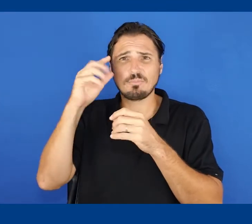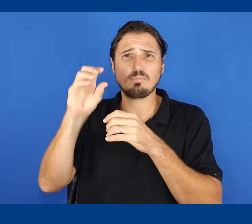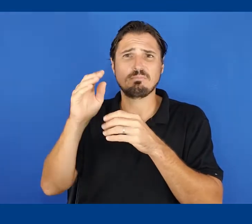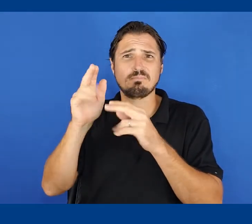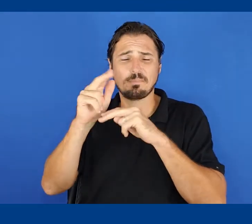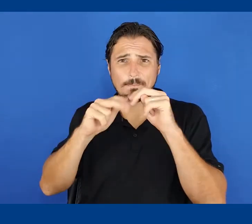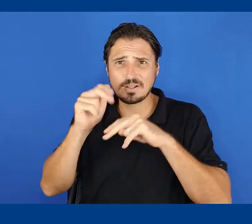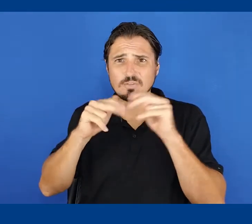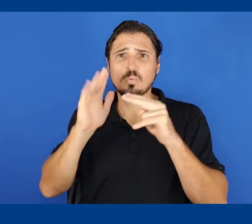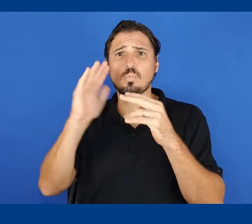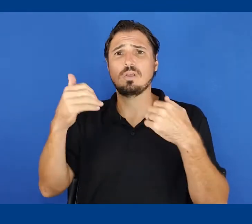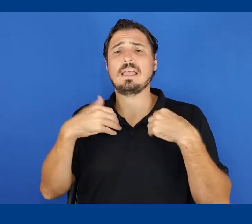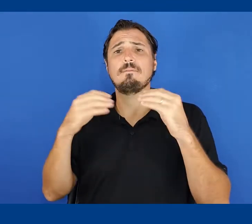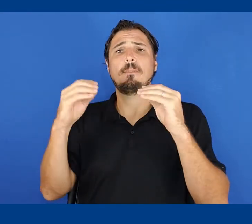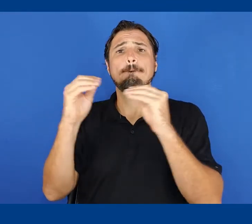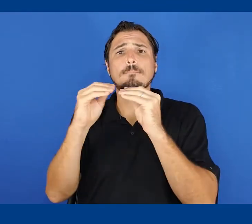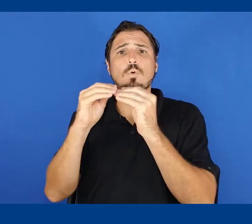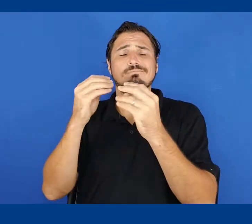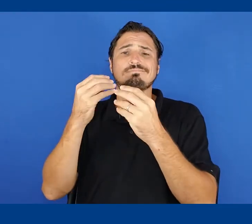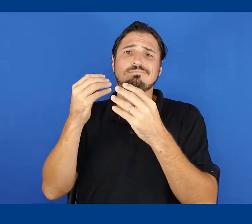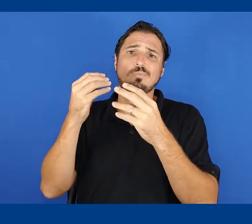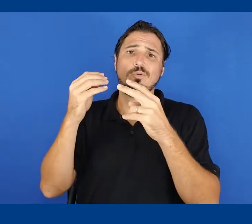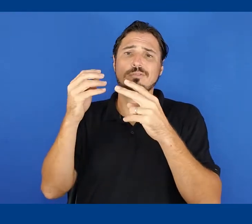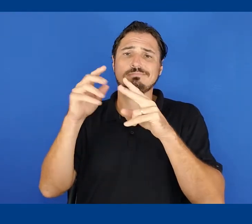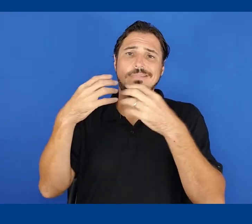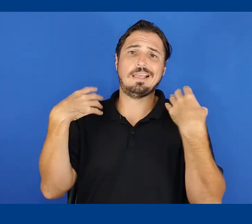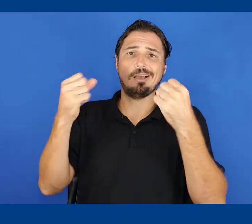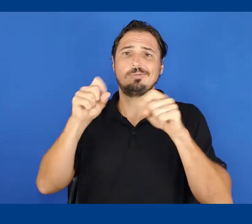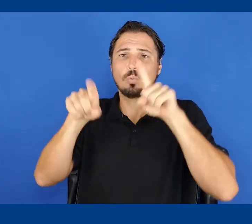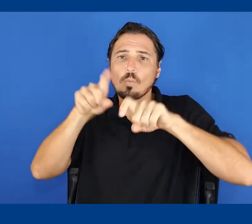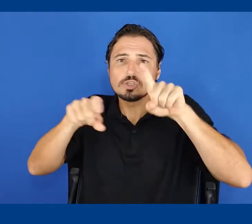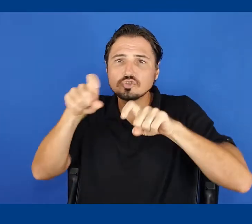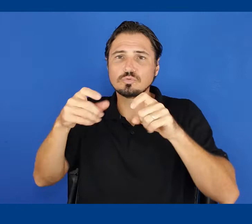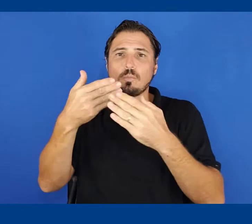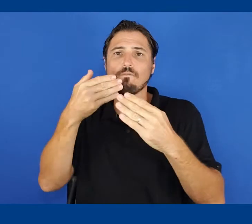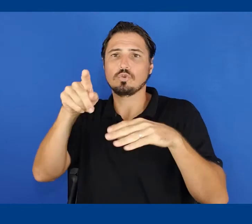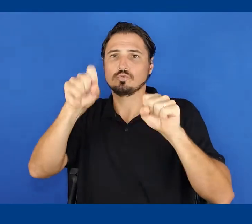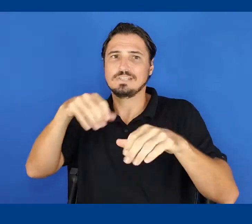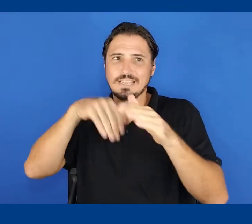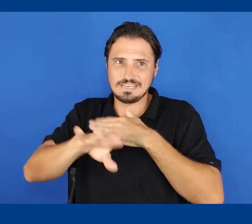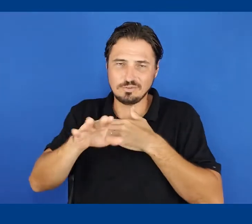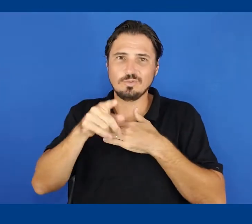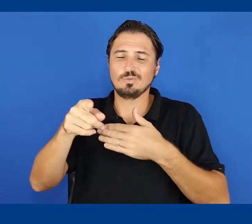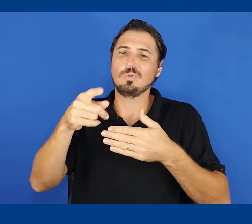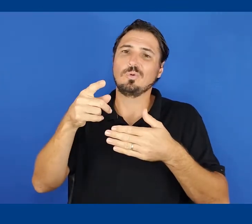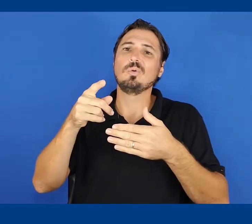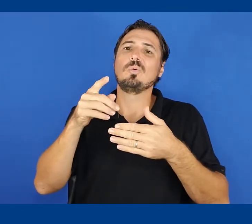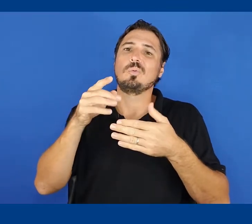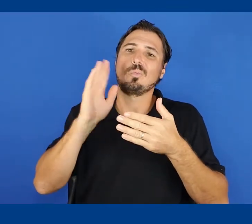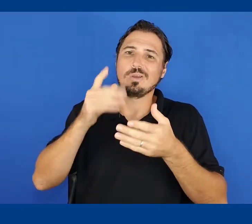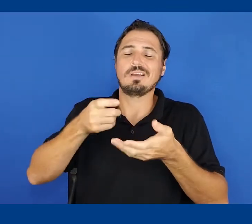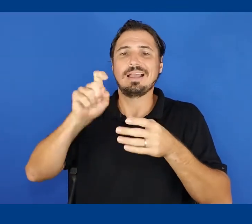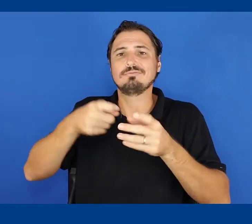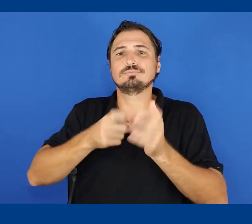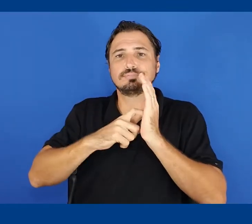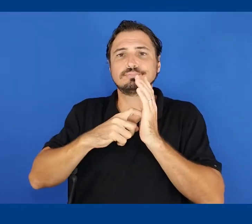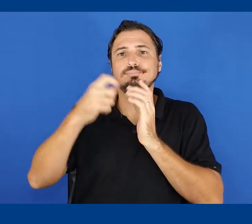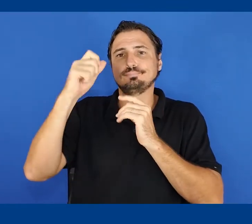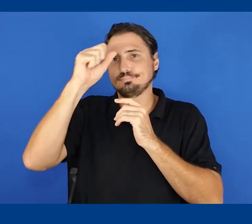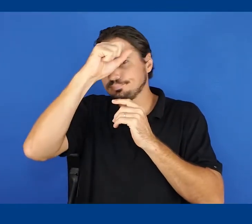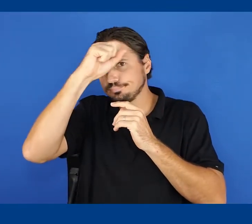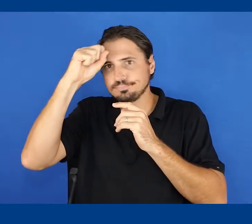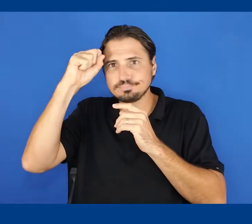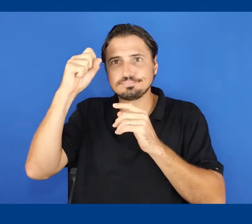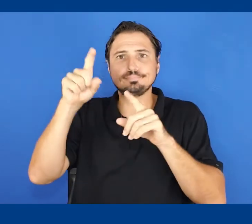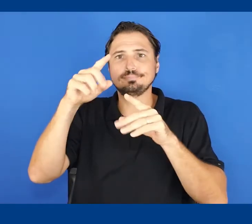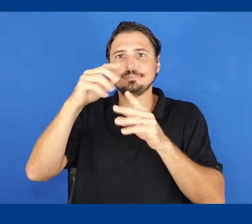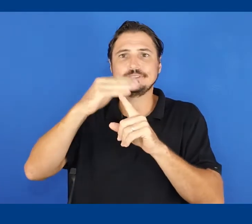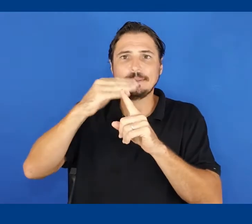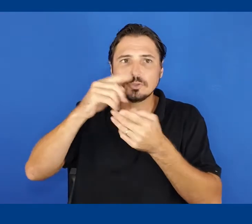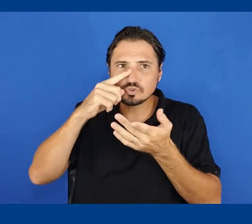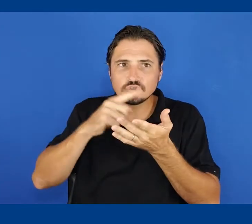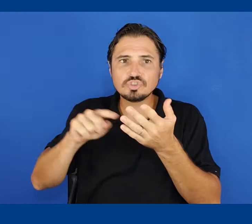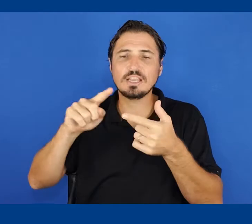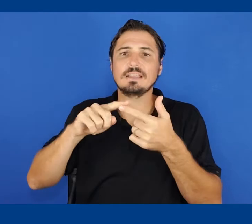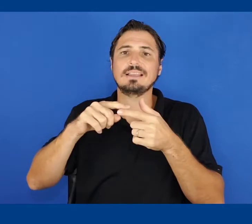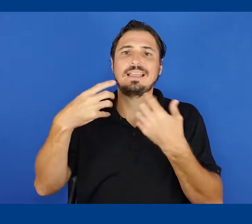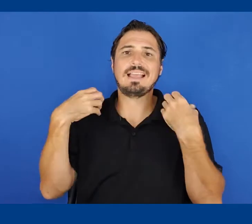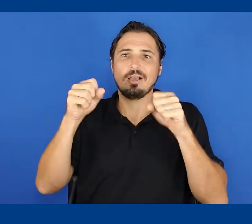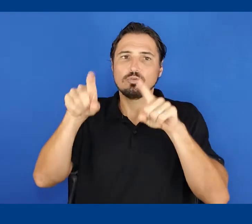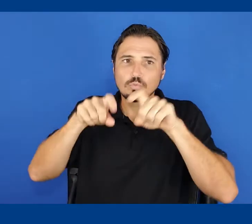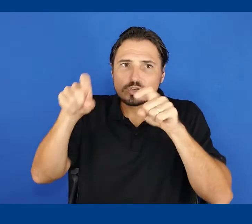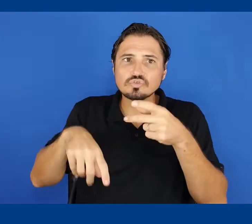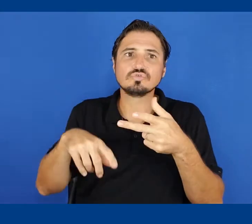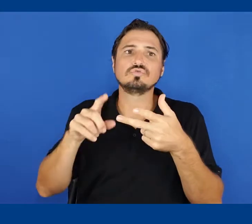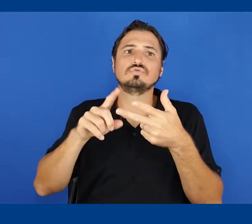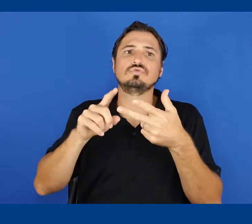Individuals will need to pass a temperature check and answer a few health- and travel-related questions before entering the building for services. Those who do not comply or do not pass will